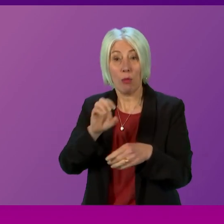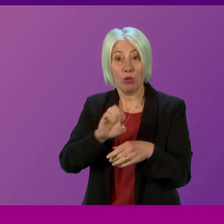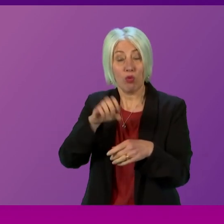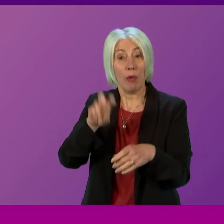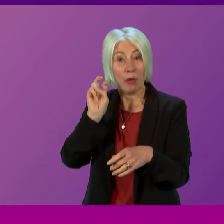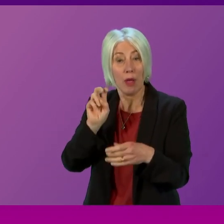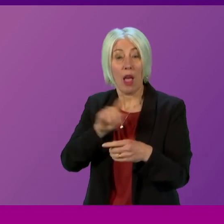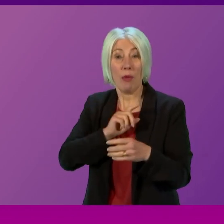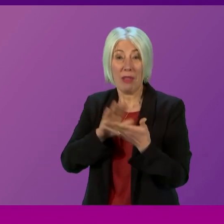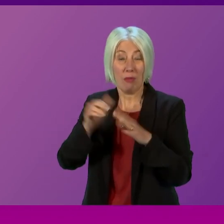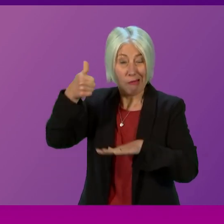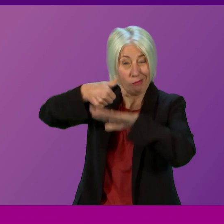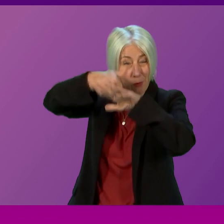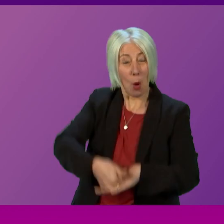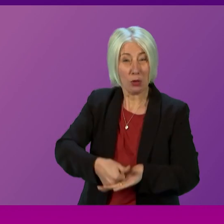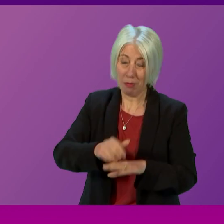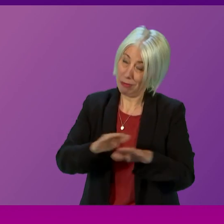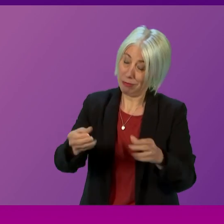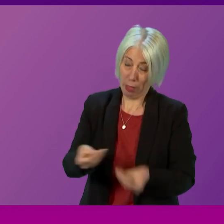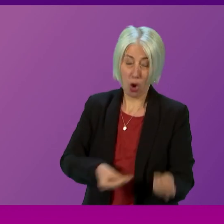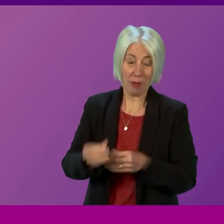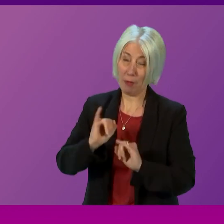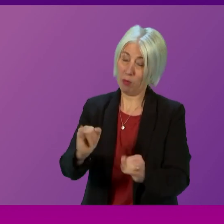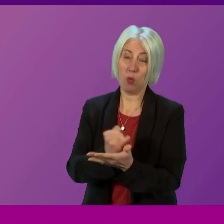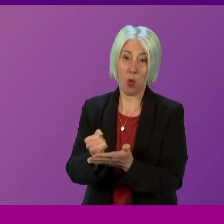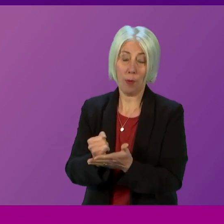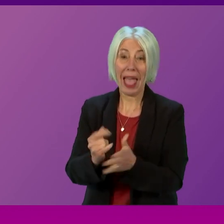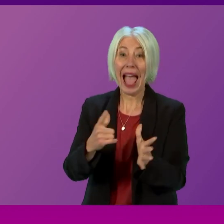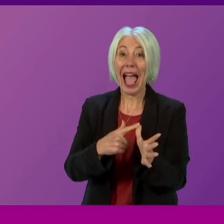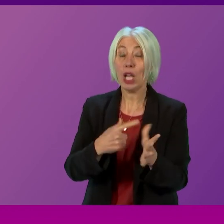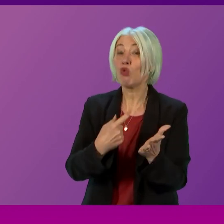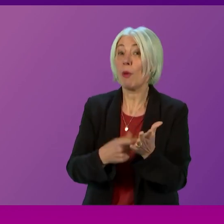race-to-the-bottom economy. Angus Robertson has written twice to the secretary of state in charge